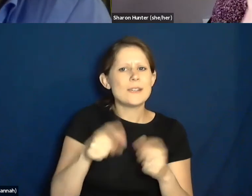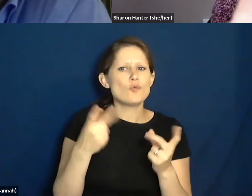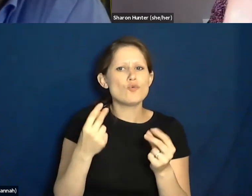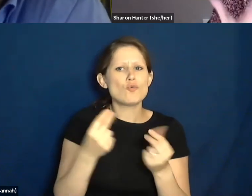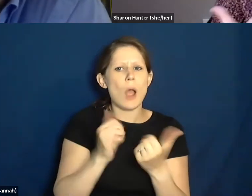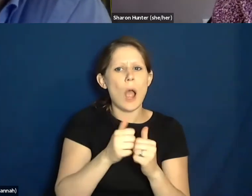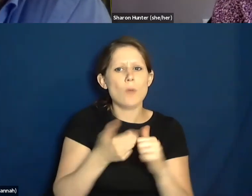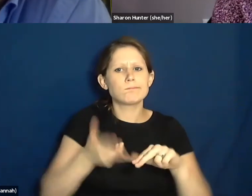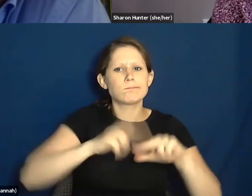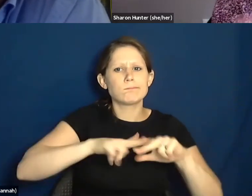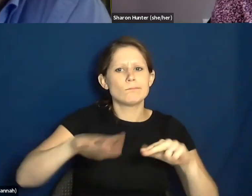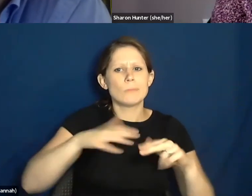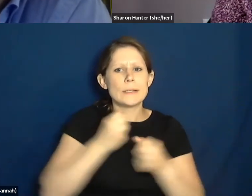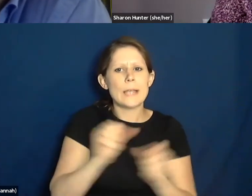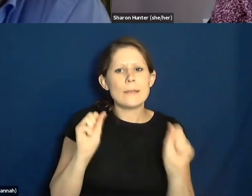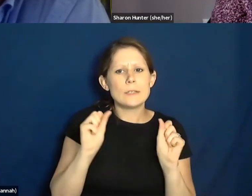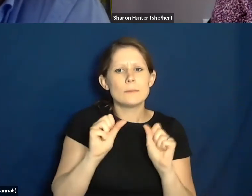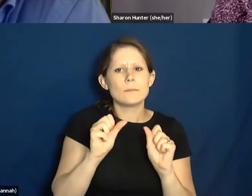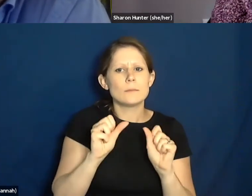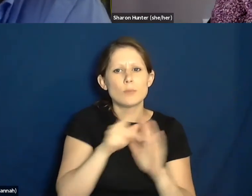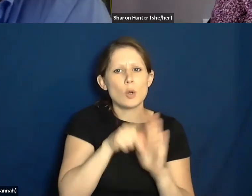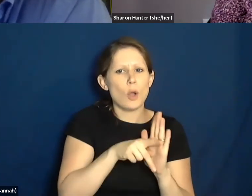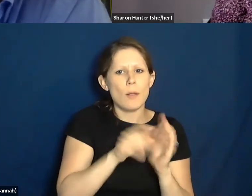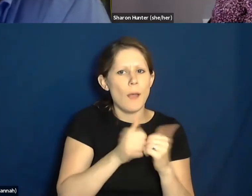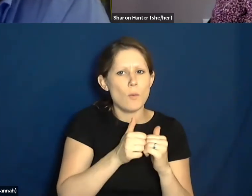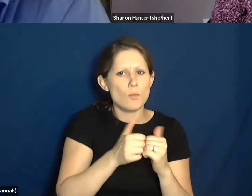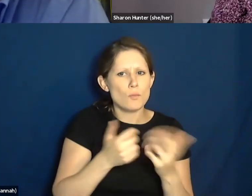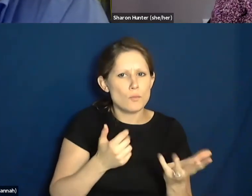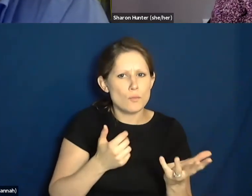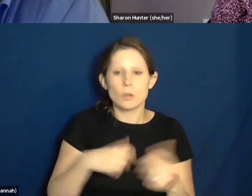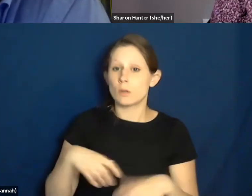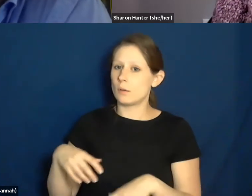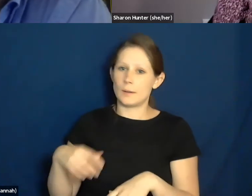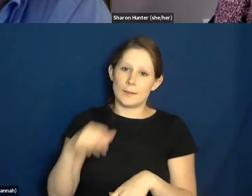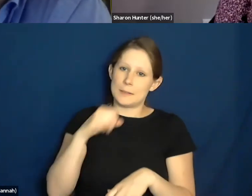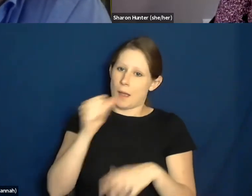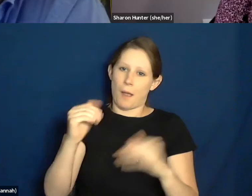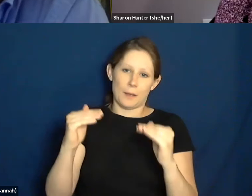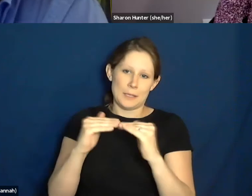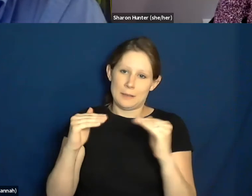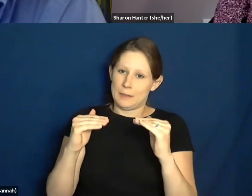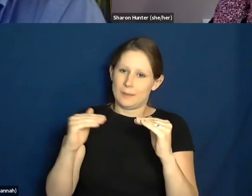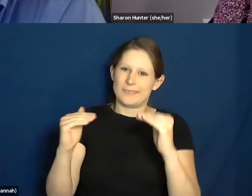increase their safety protocol? -- It's not a little playing field. But a lot